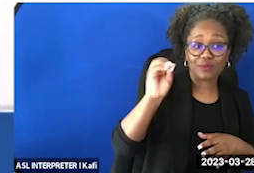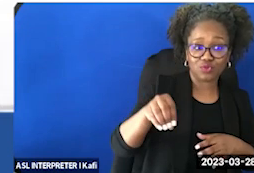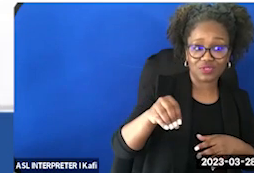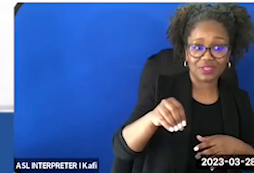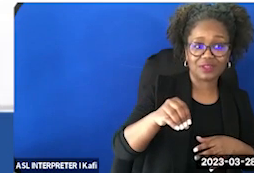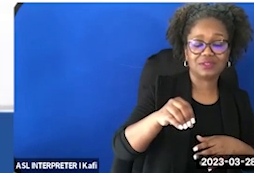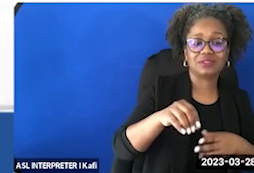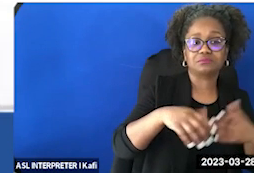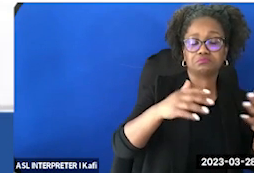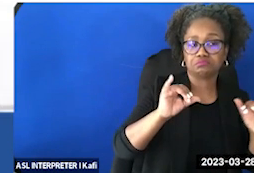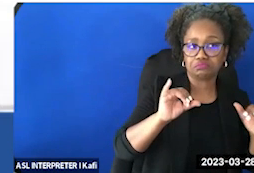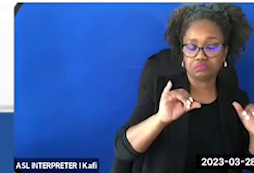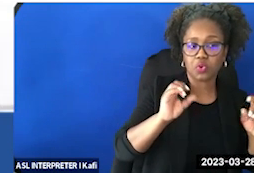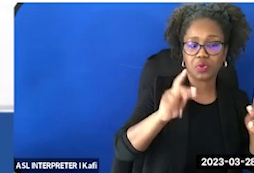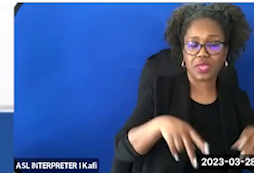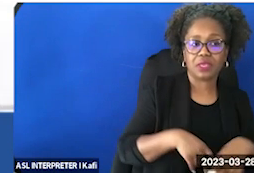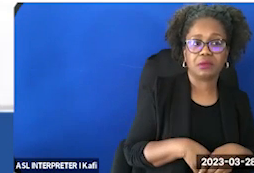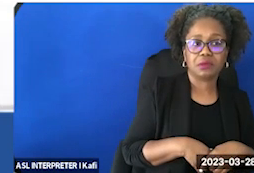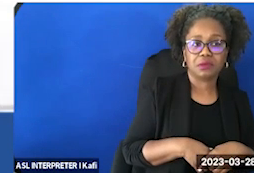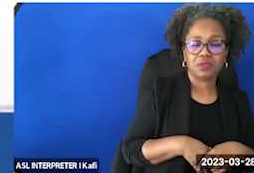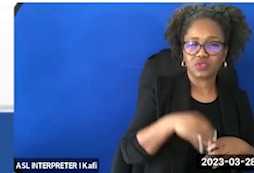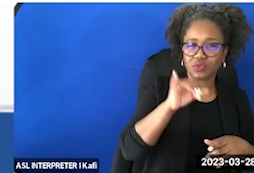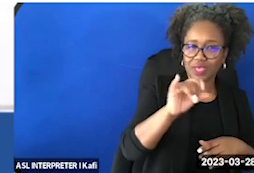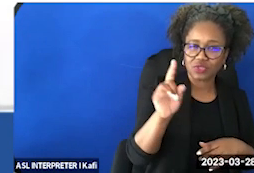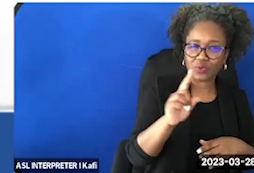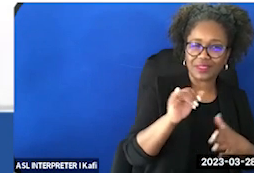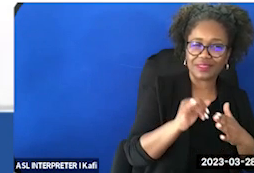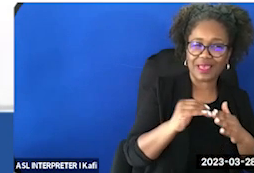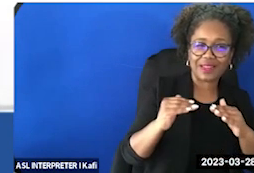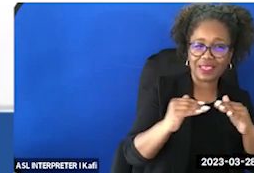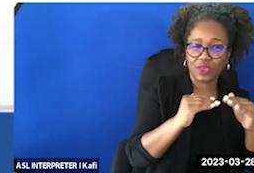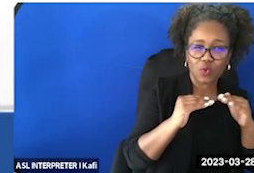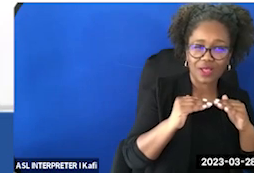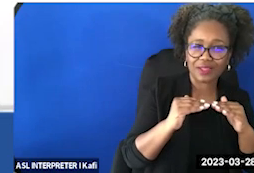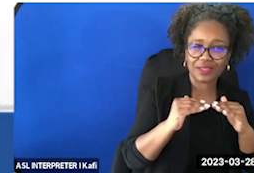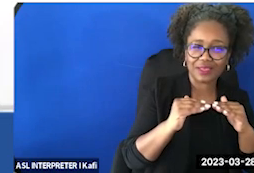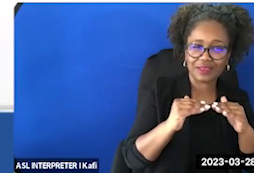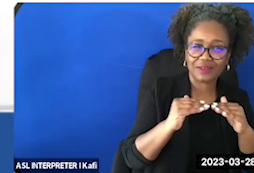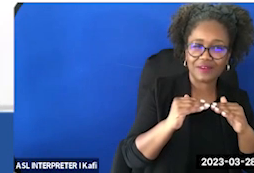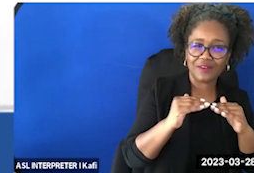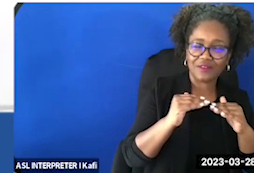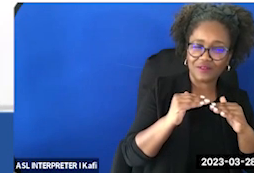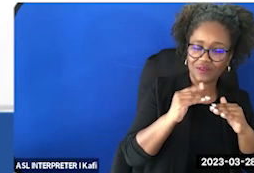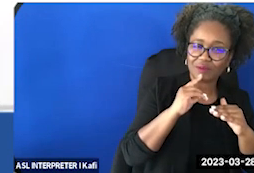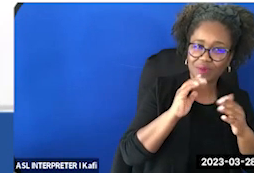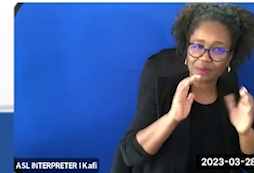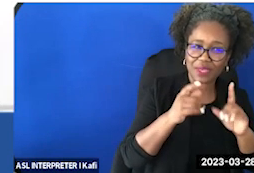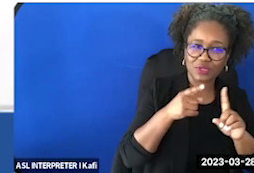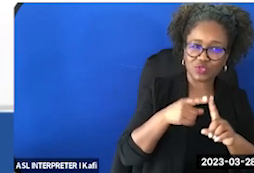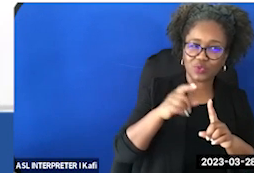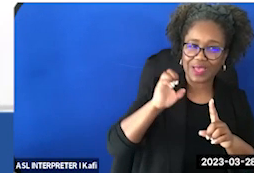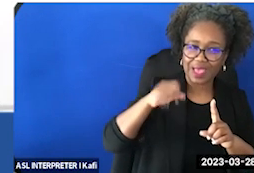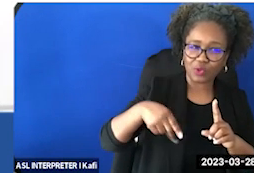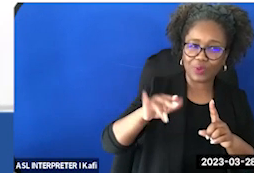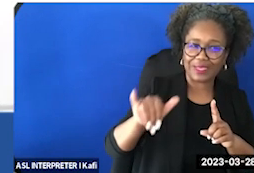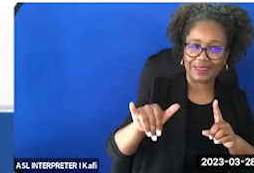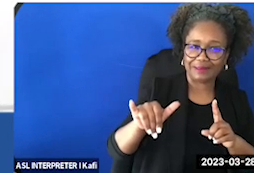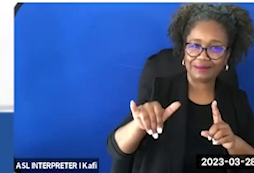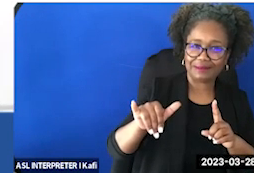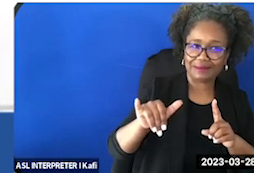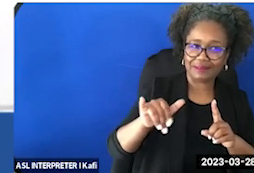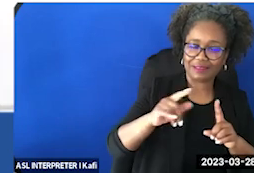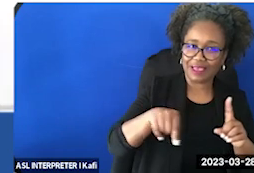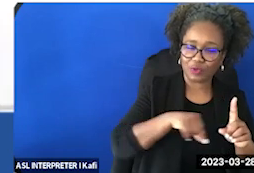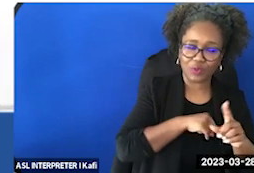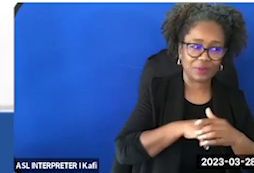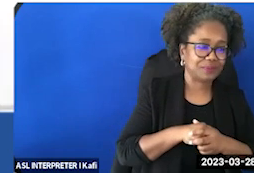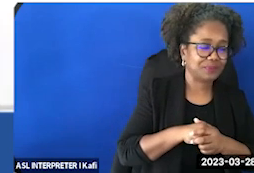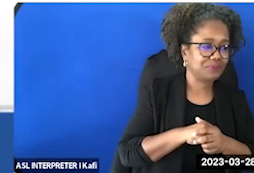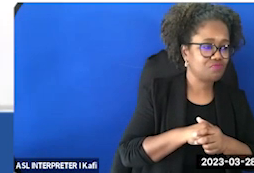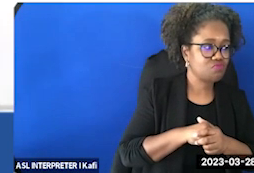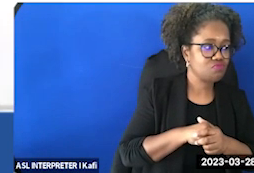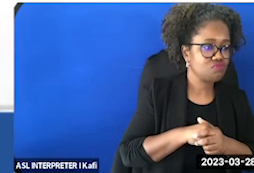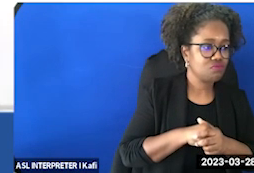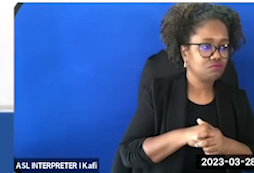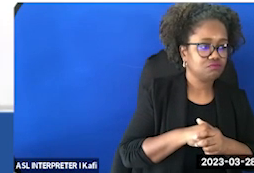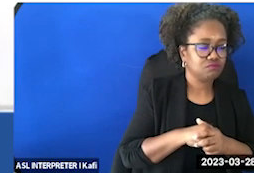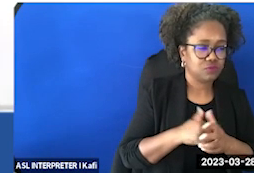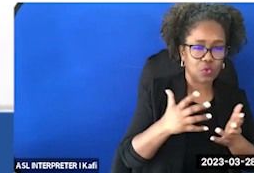Debbie Stine, Science & Technology Policy Academy: Okay, so this is where that you know, quality versus equity. Issue comes in right? So you want to know. How is that I I would want to know. How is that money being used?